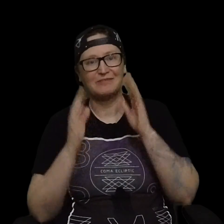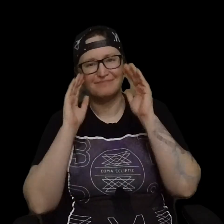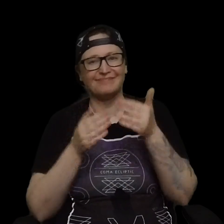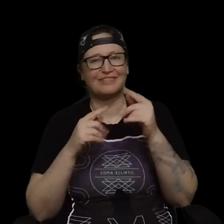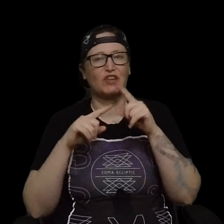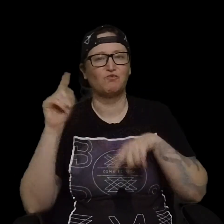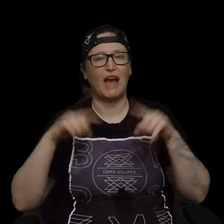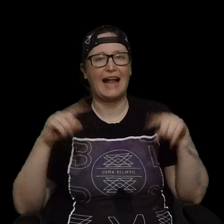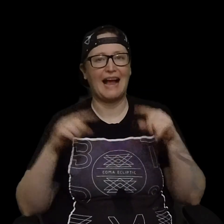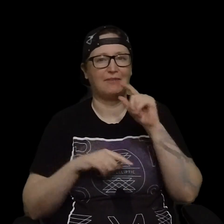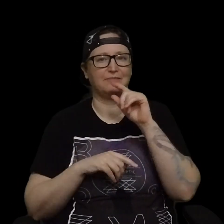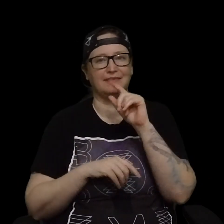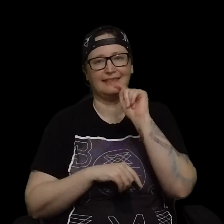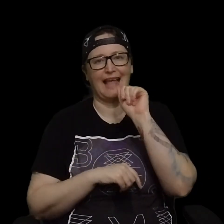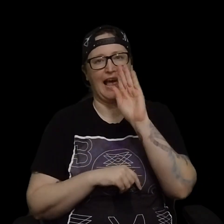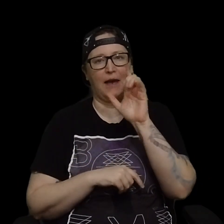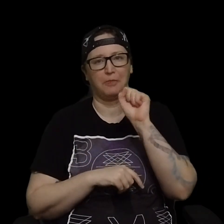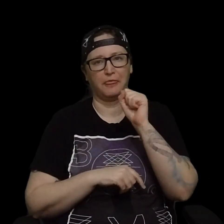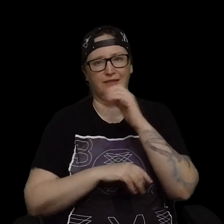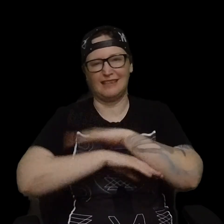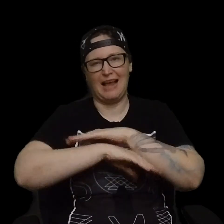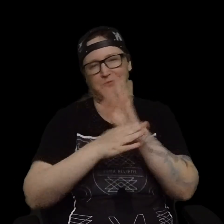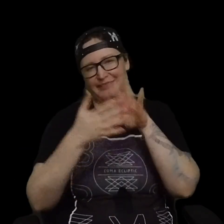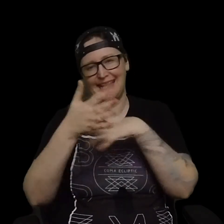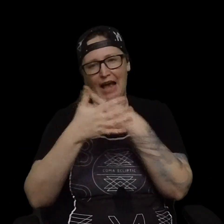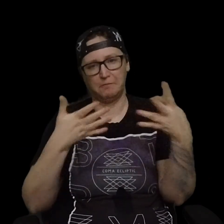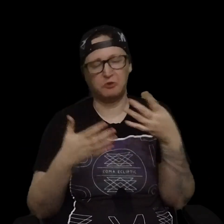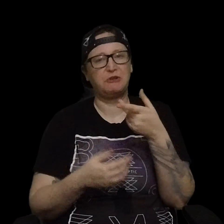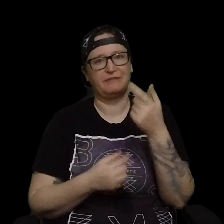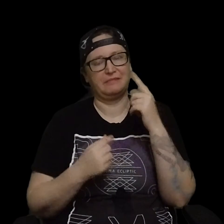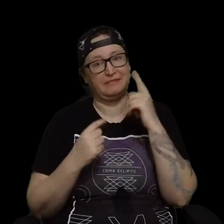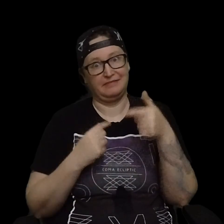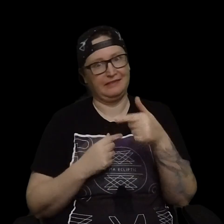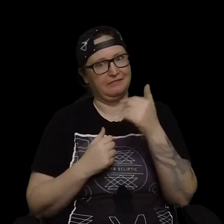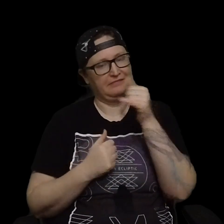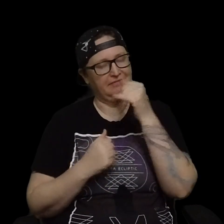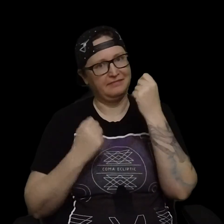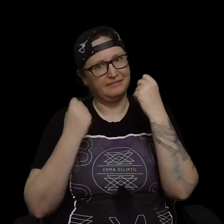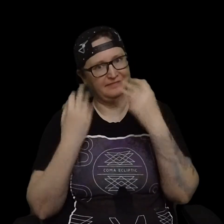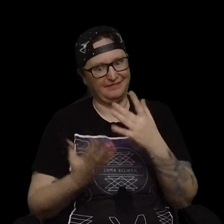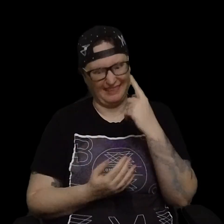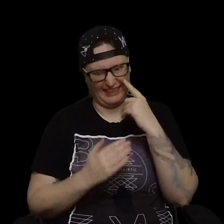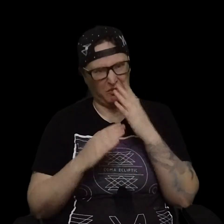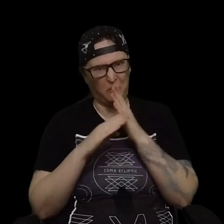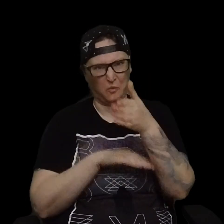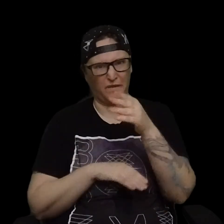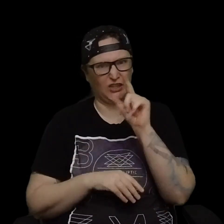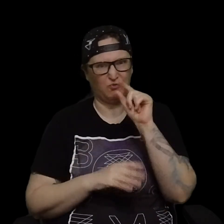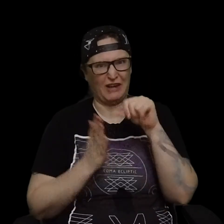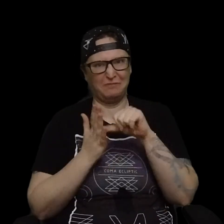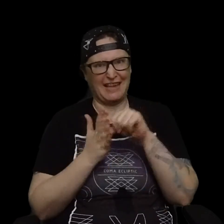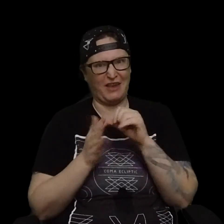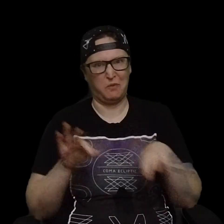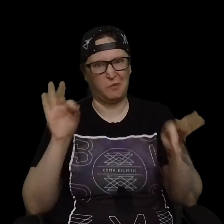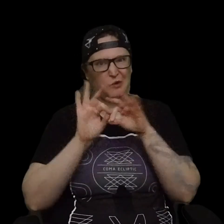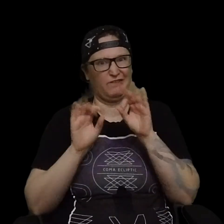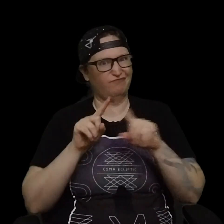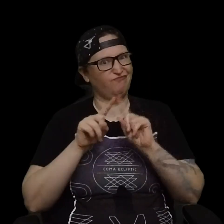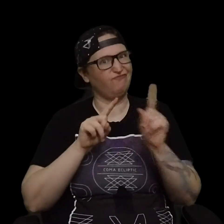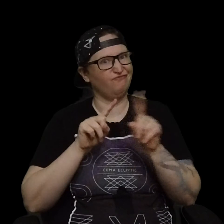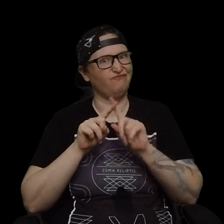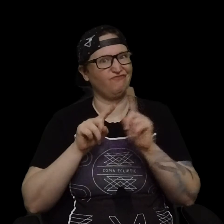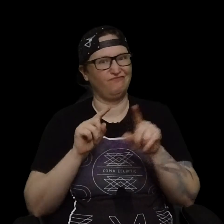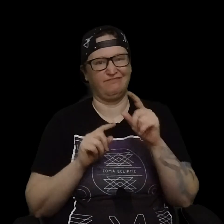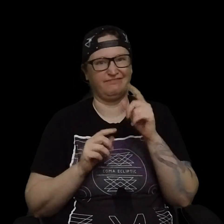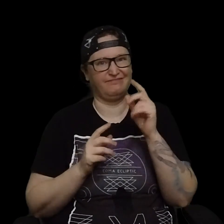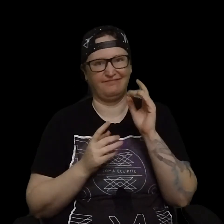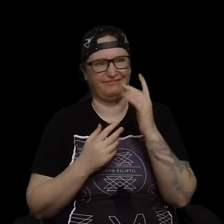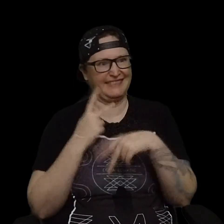the next part is focusing on random tables so this has a lot I think over 20 pages worth of tables